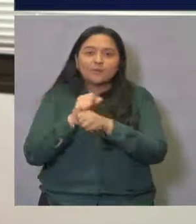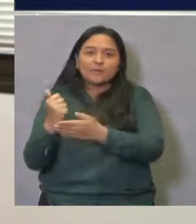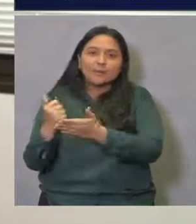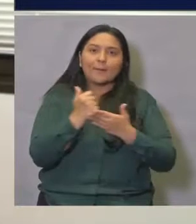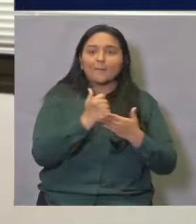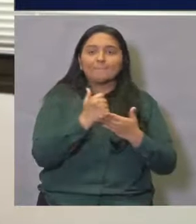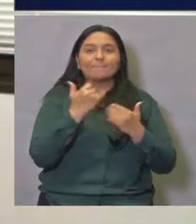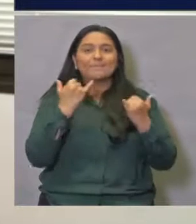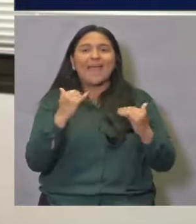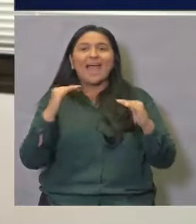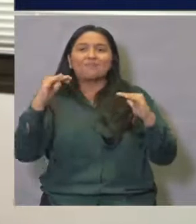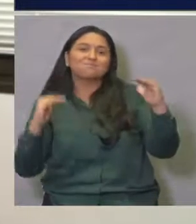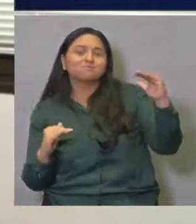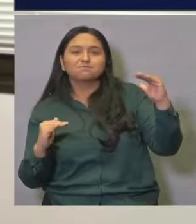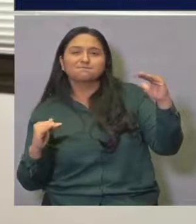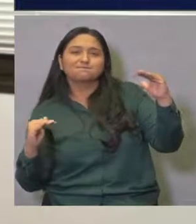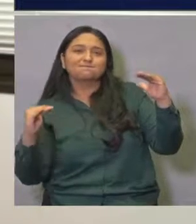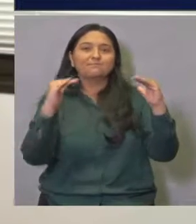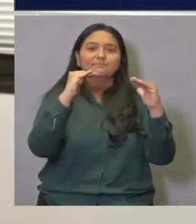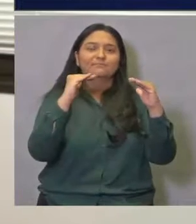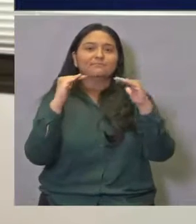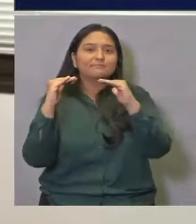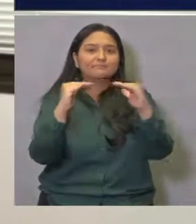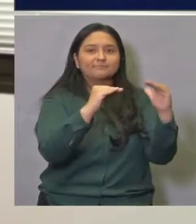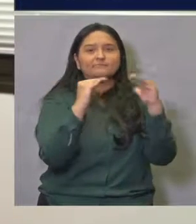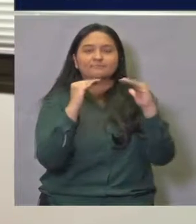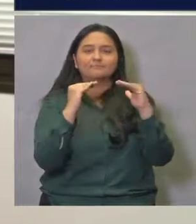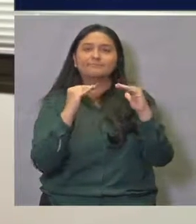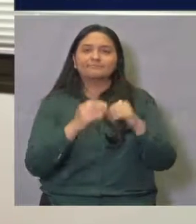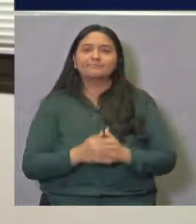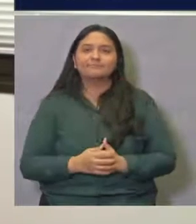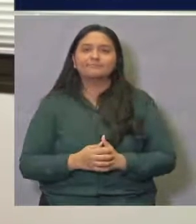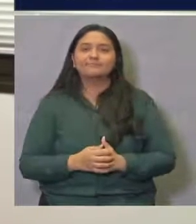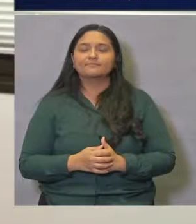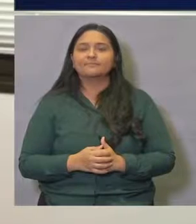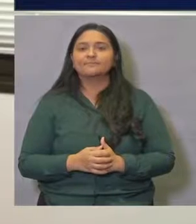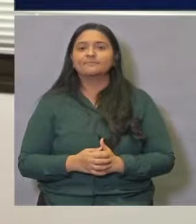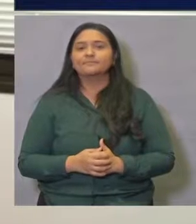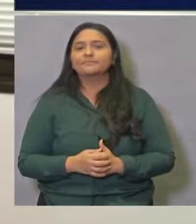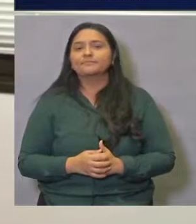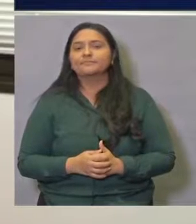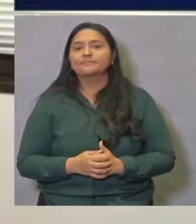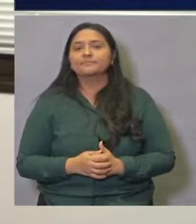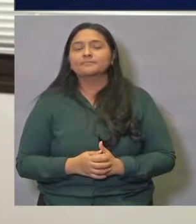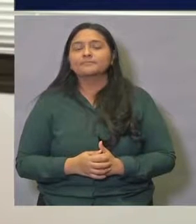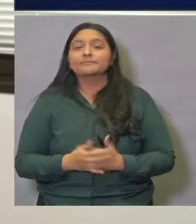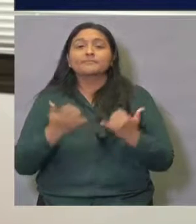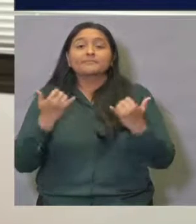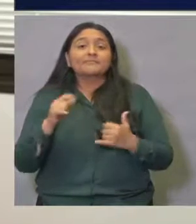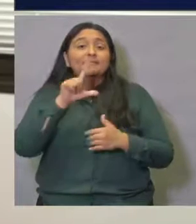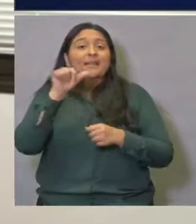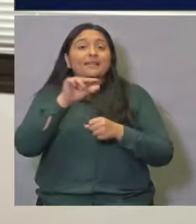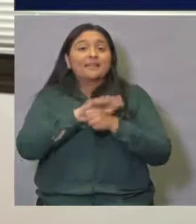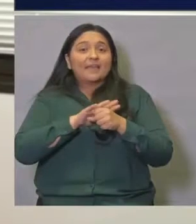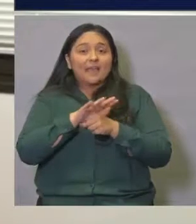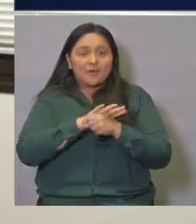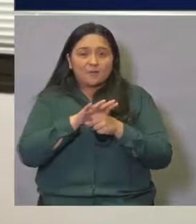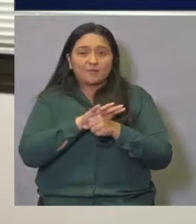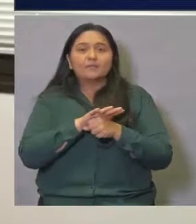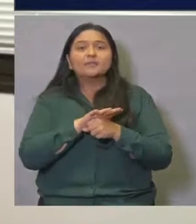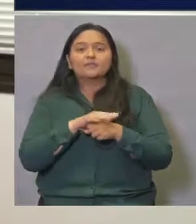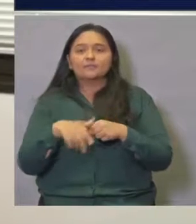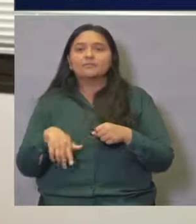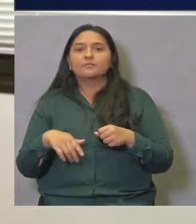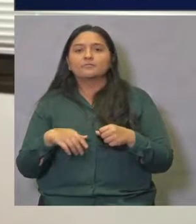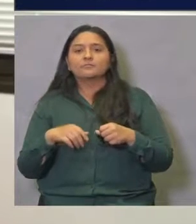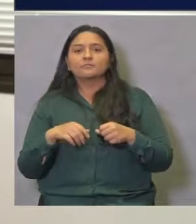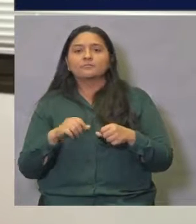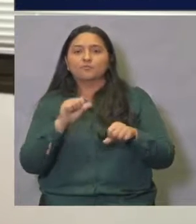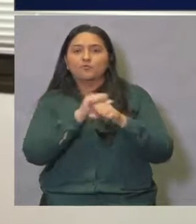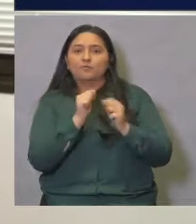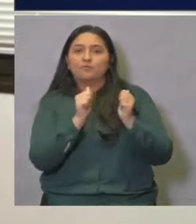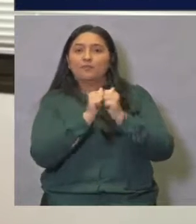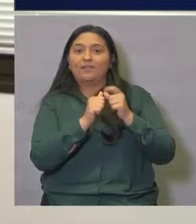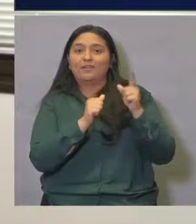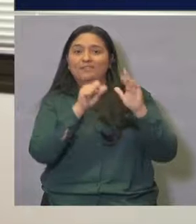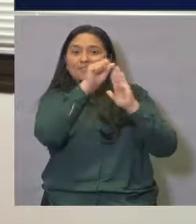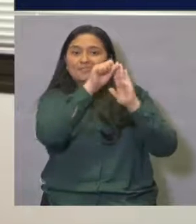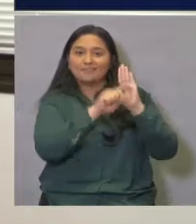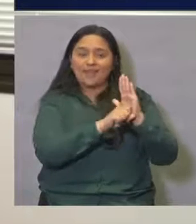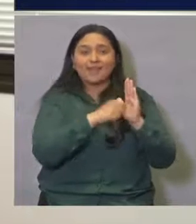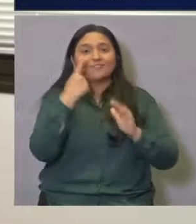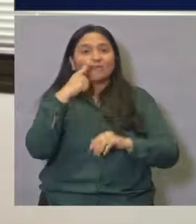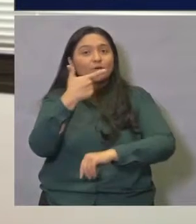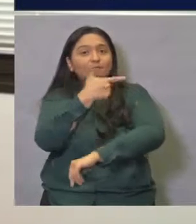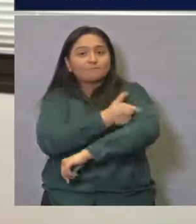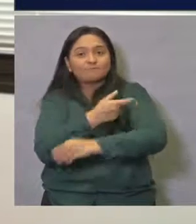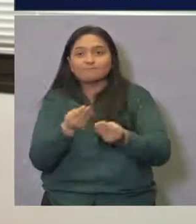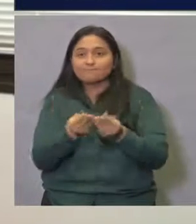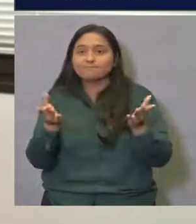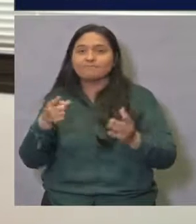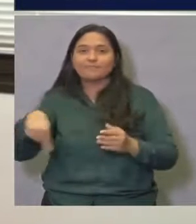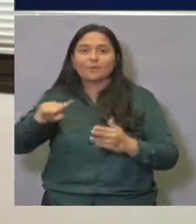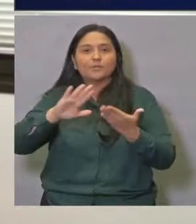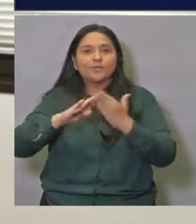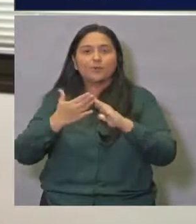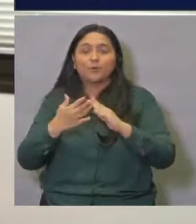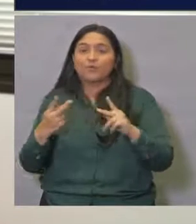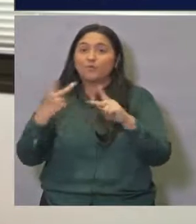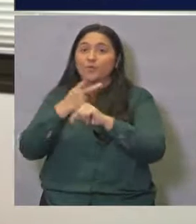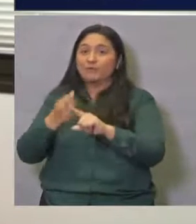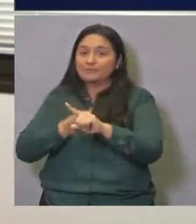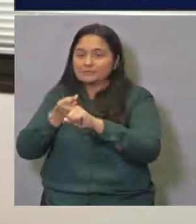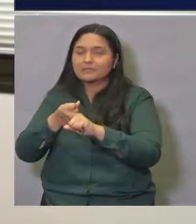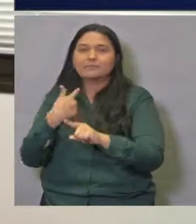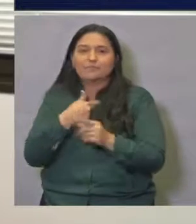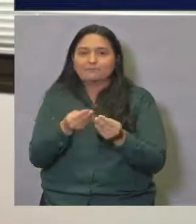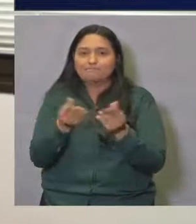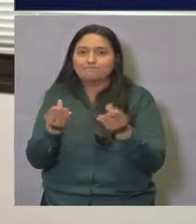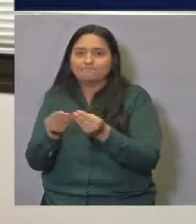DADAS CON MUCHAS MÁS POR VENIR,